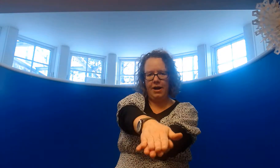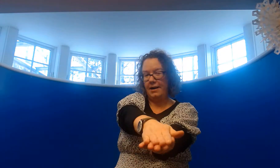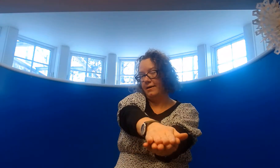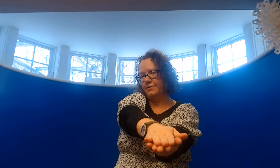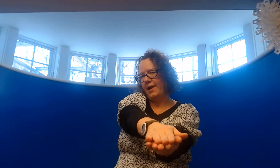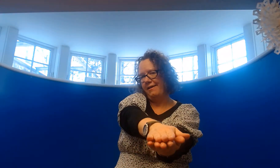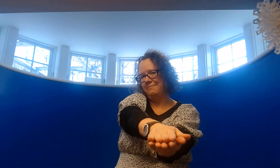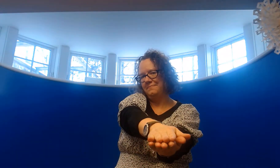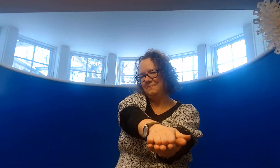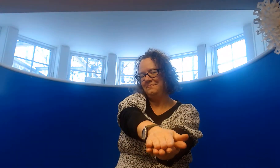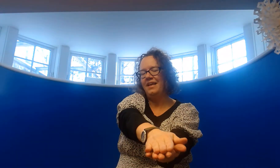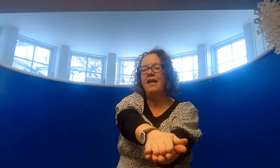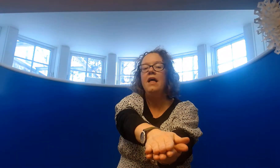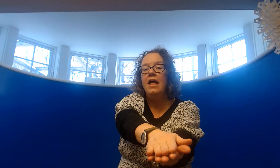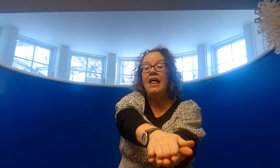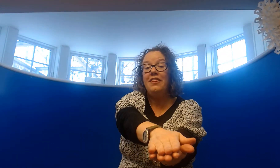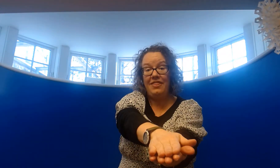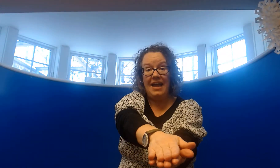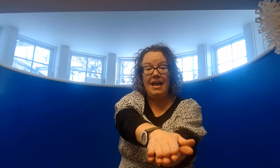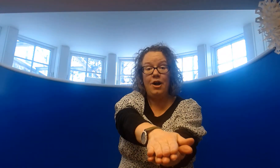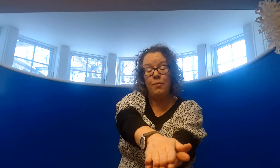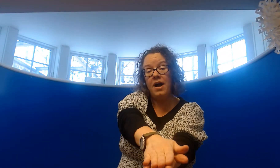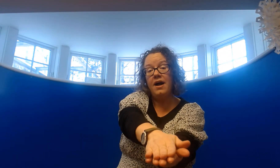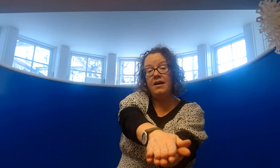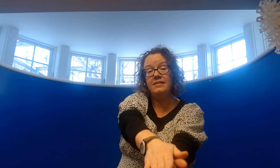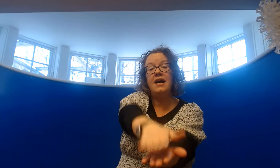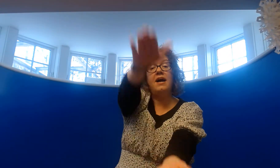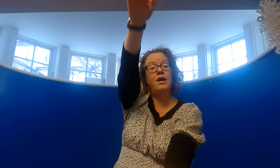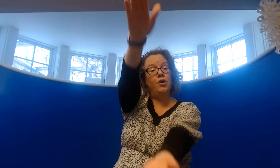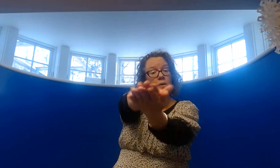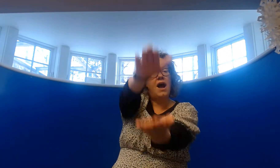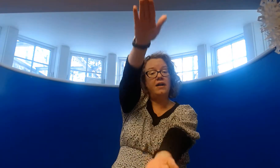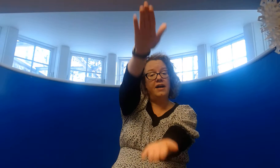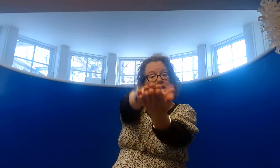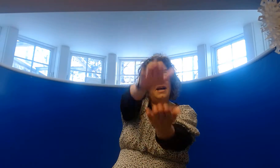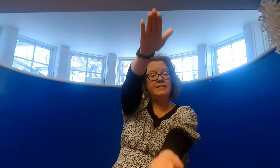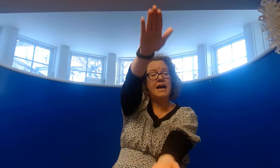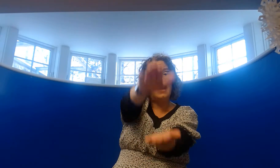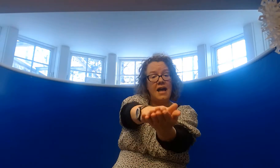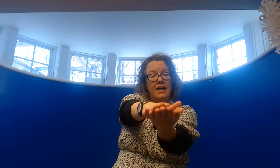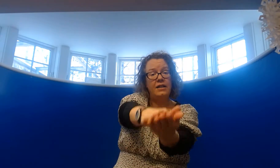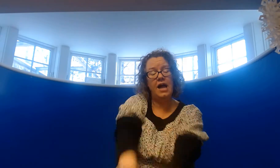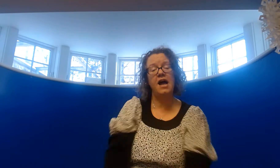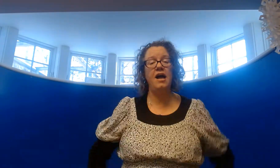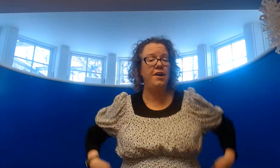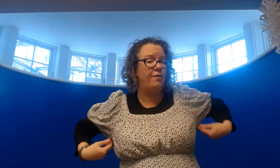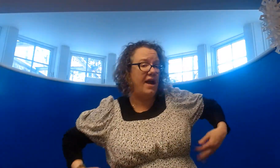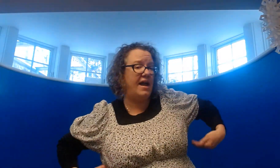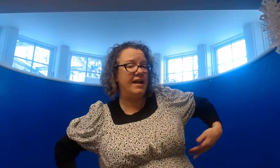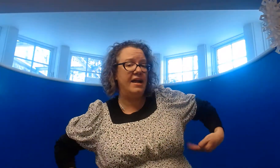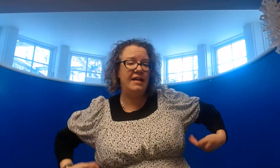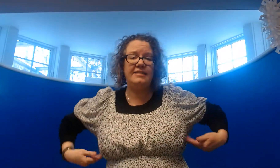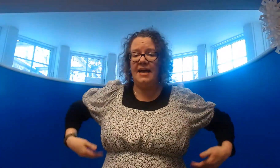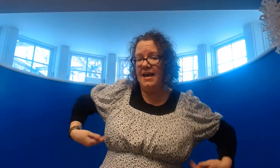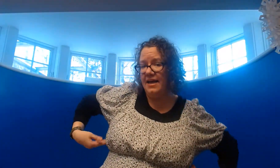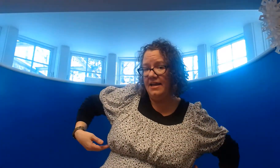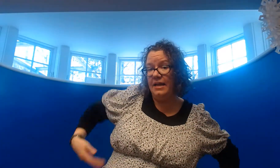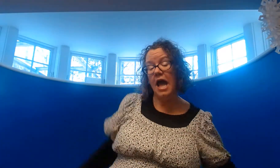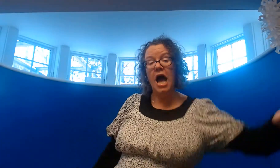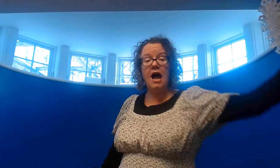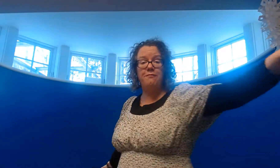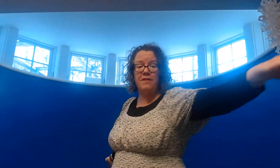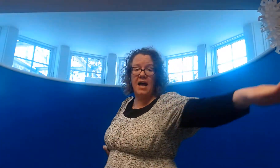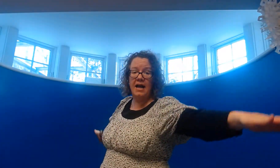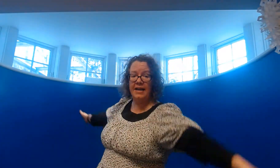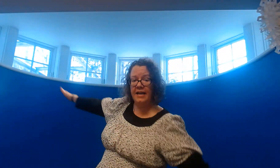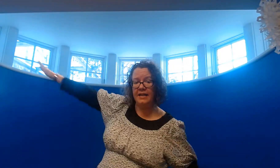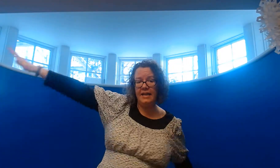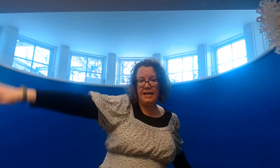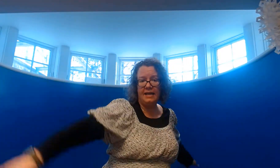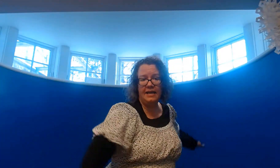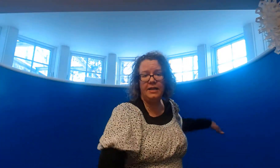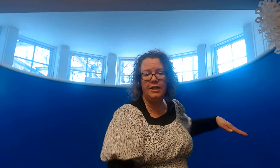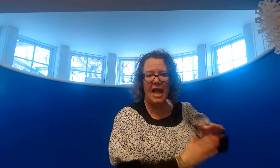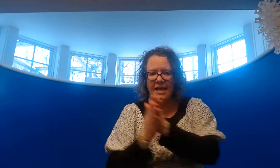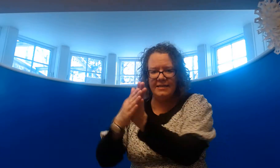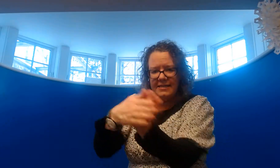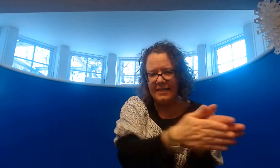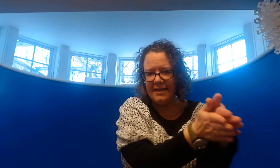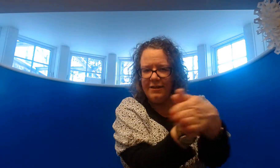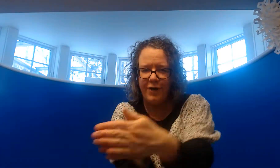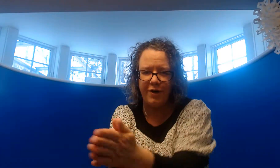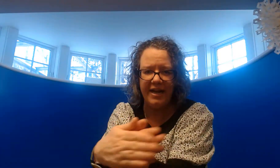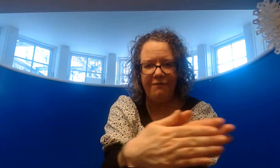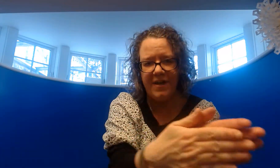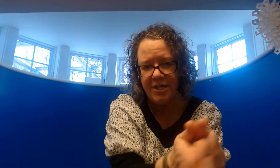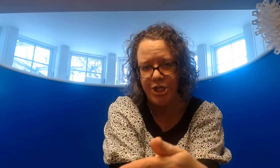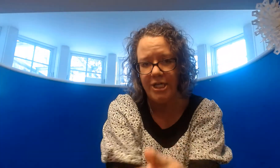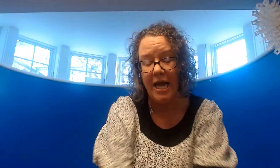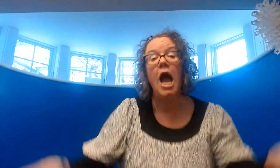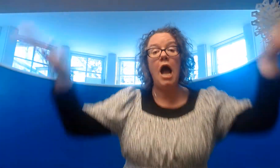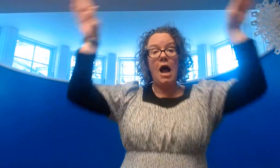crocodiles ready. There was a crocodile, an orangutan, a flying eagle, and a silvery fish,